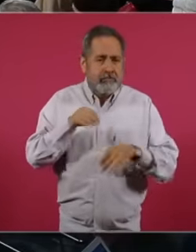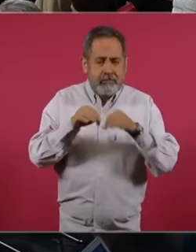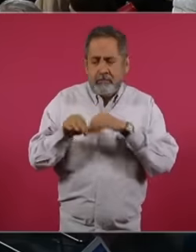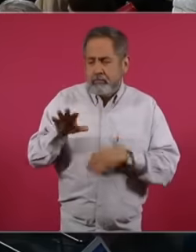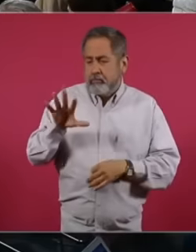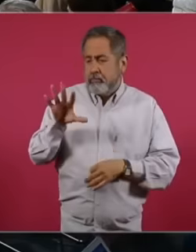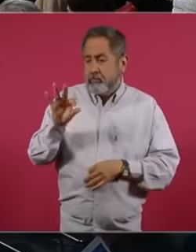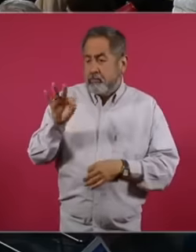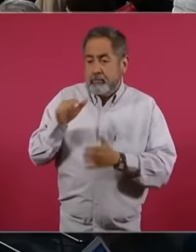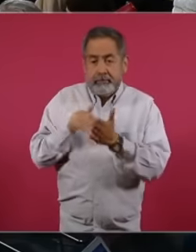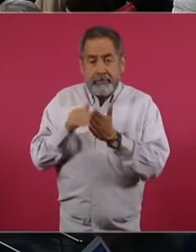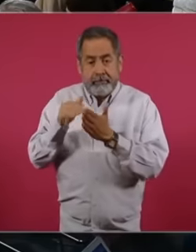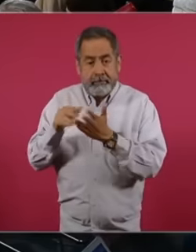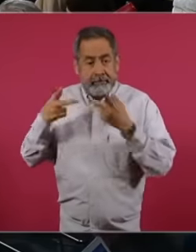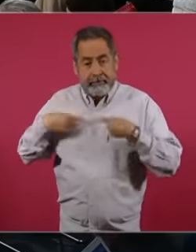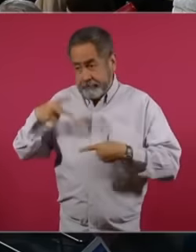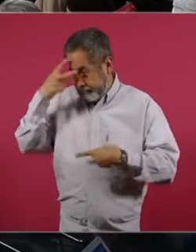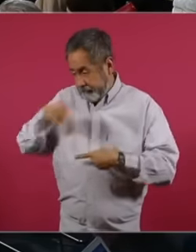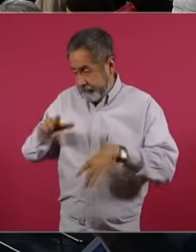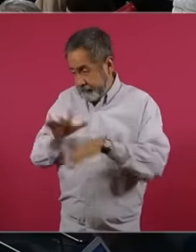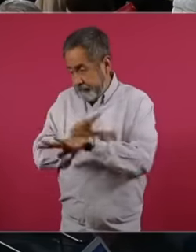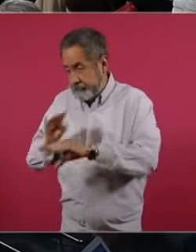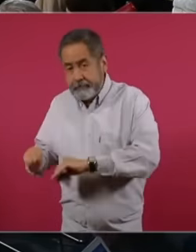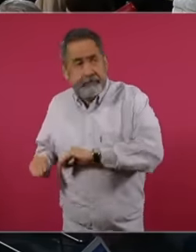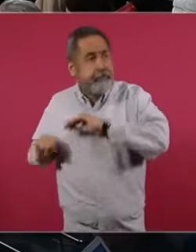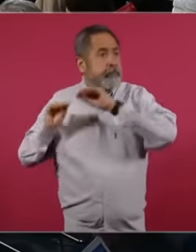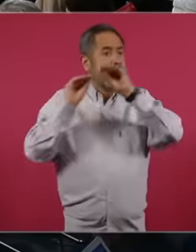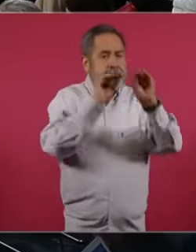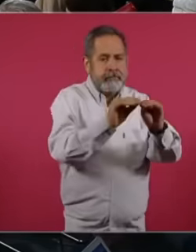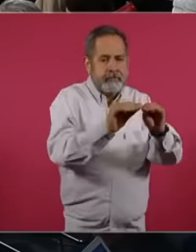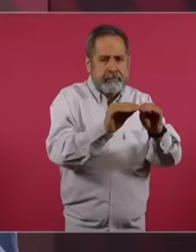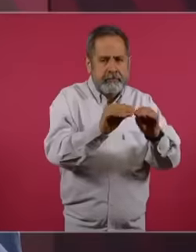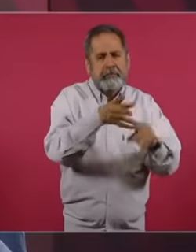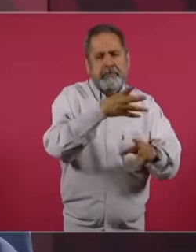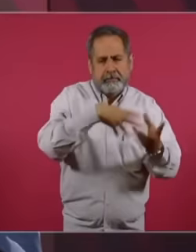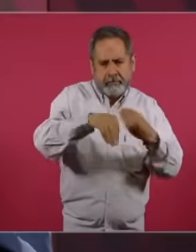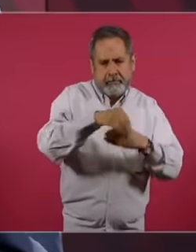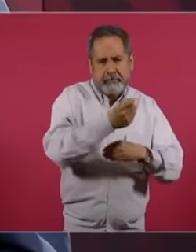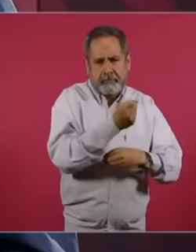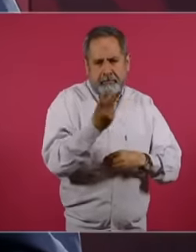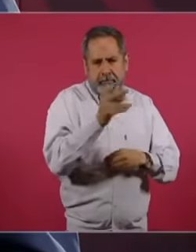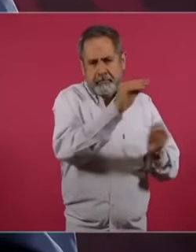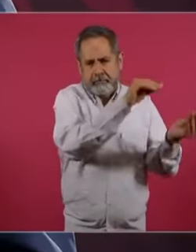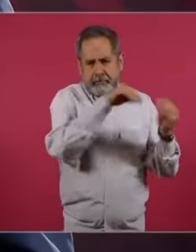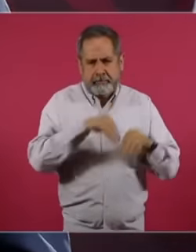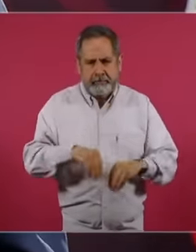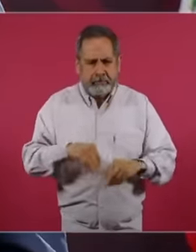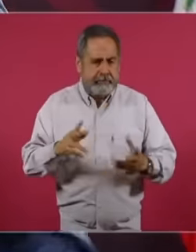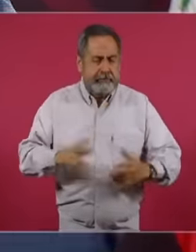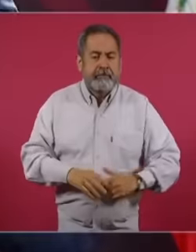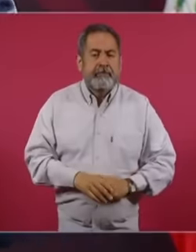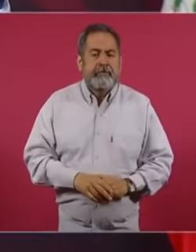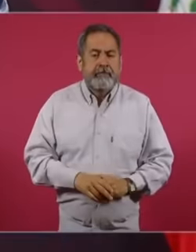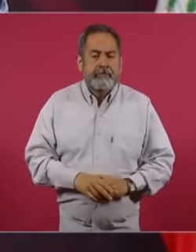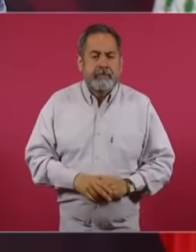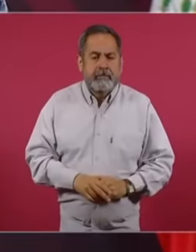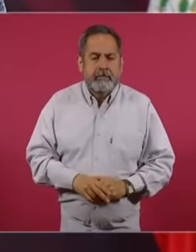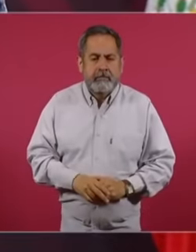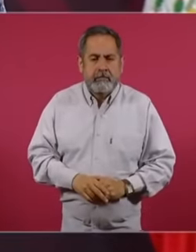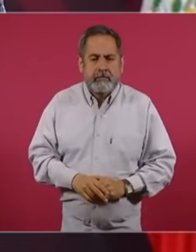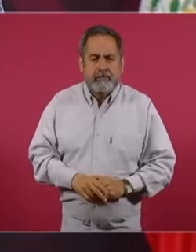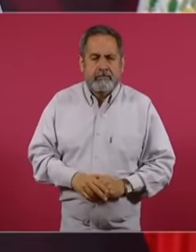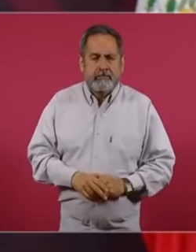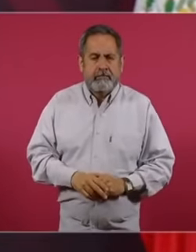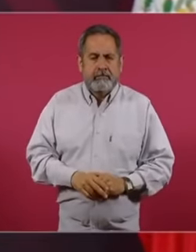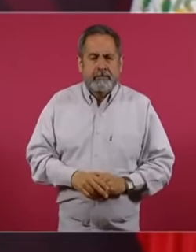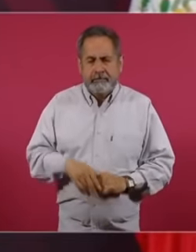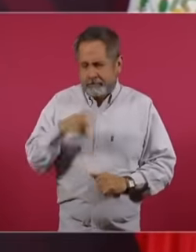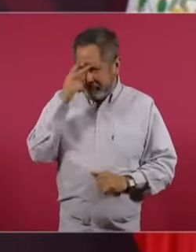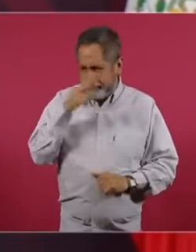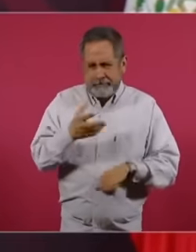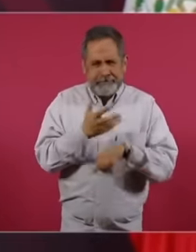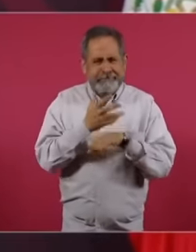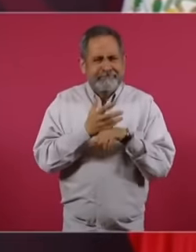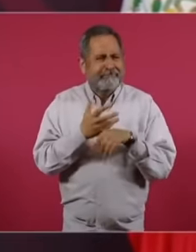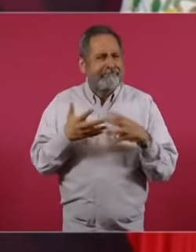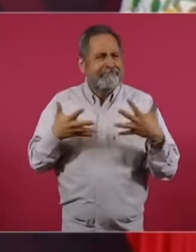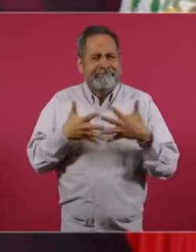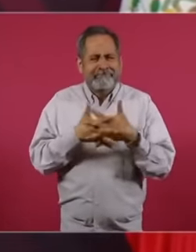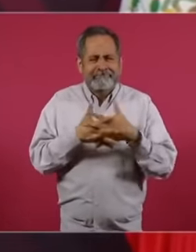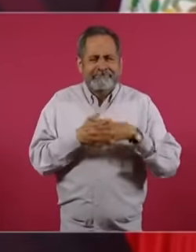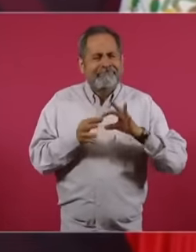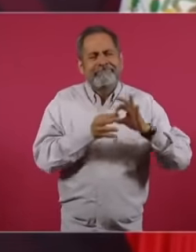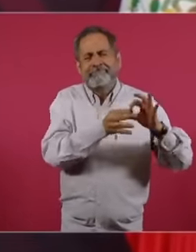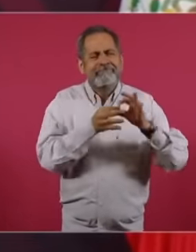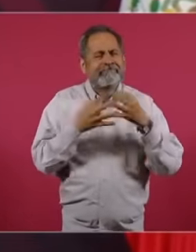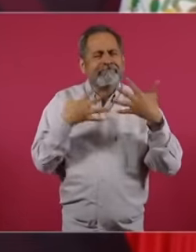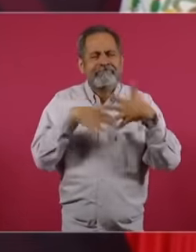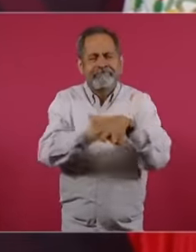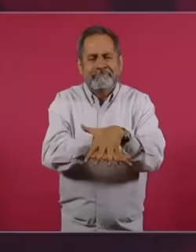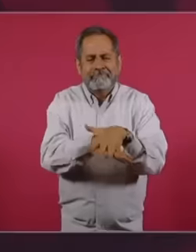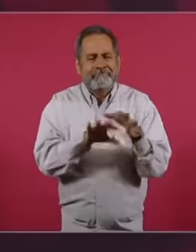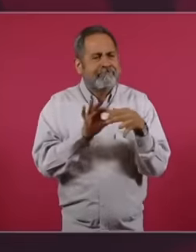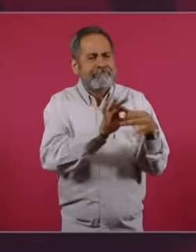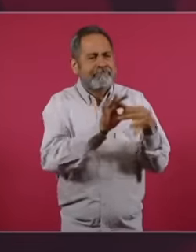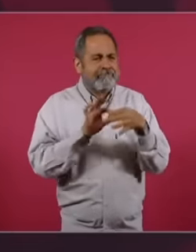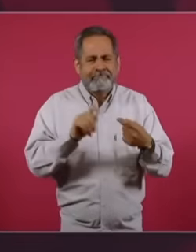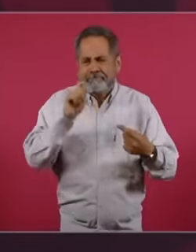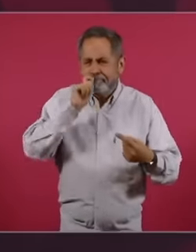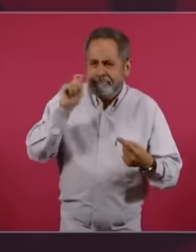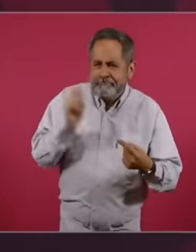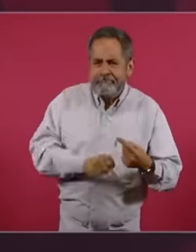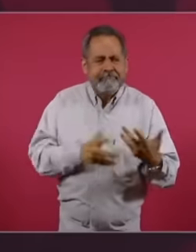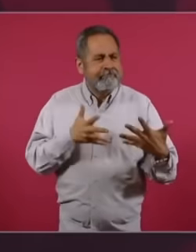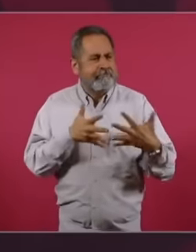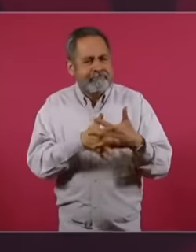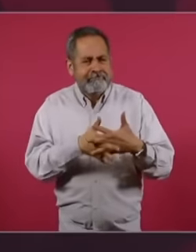Mexicans live and work there, and our friendly relations of